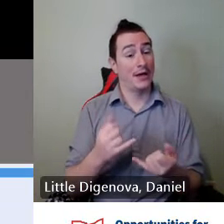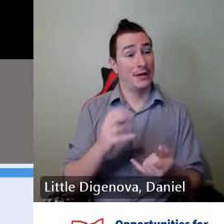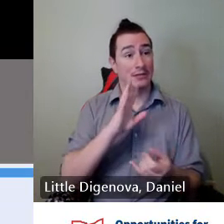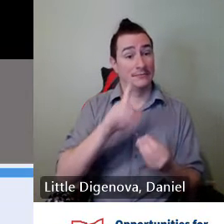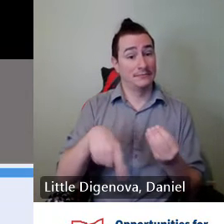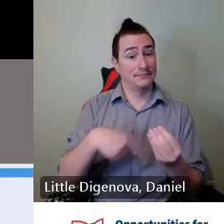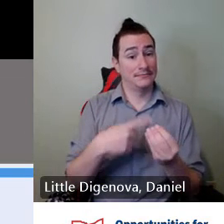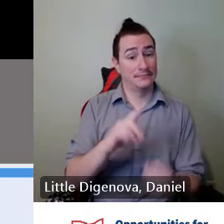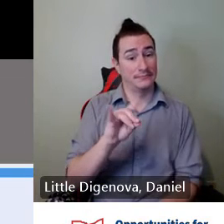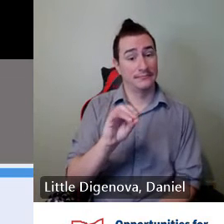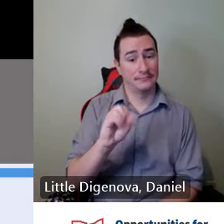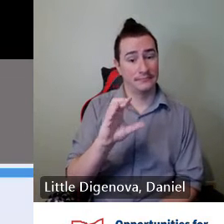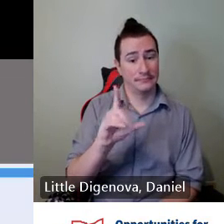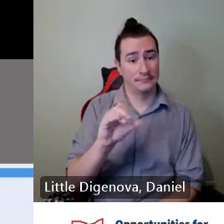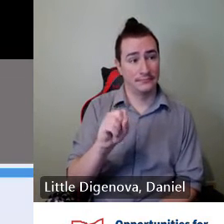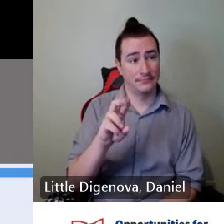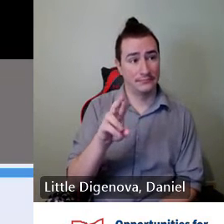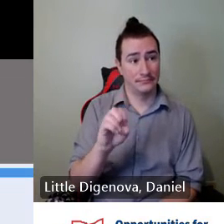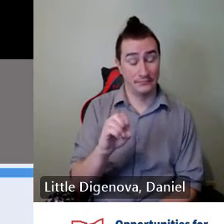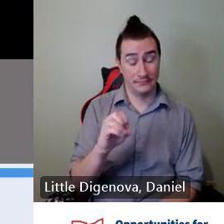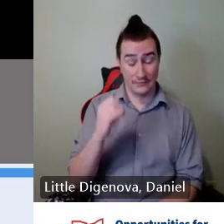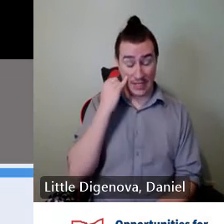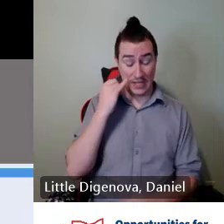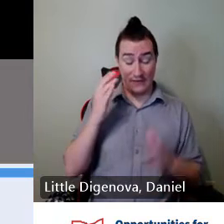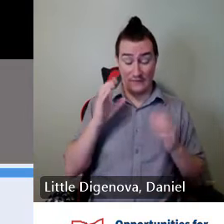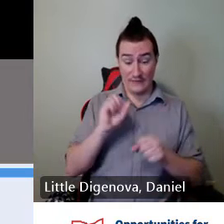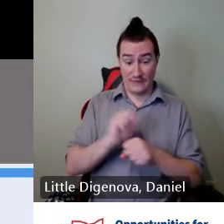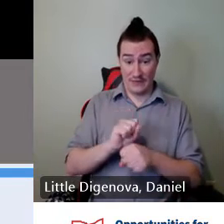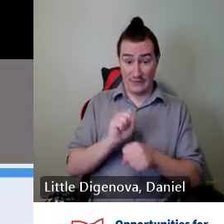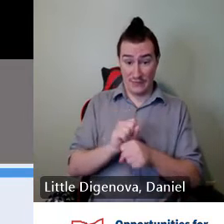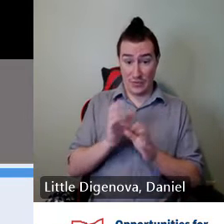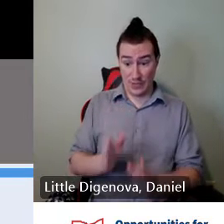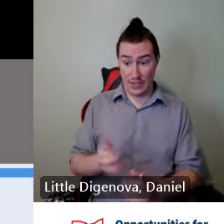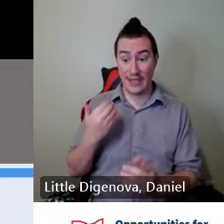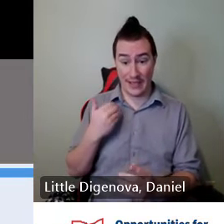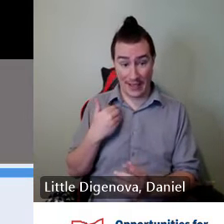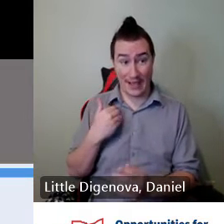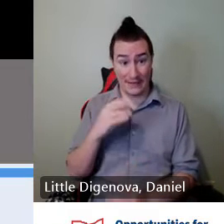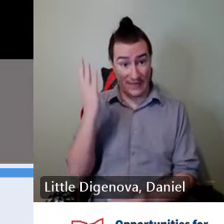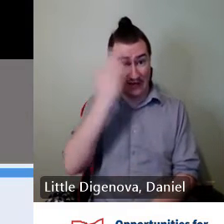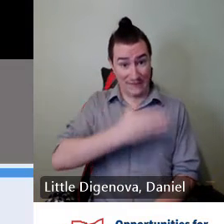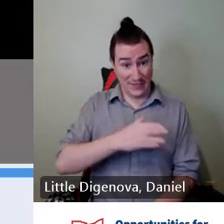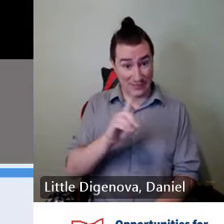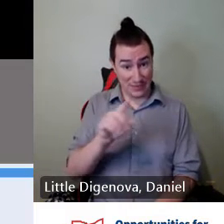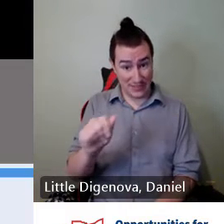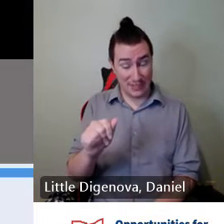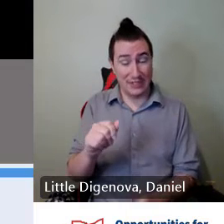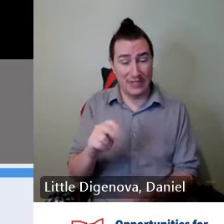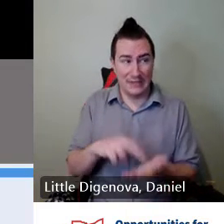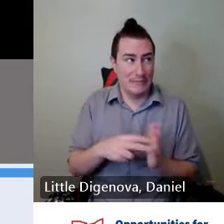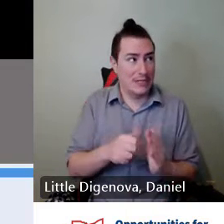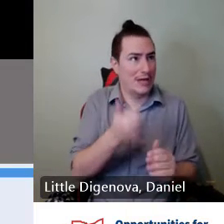unknown to others unless the employee chooses to disclose. That choice is a personal one and is always the decision of the employee.